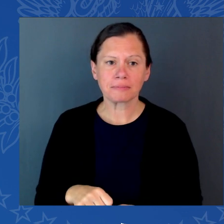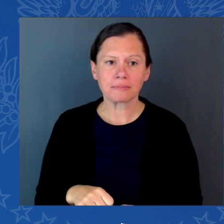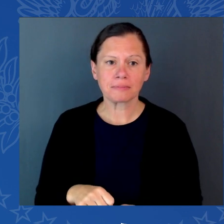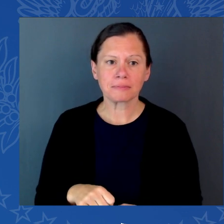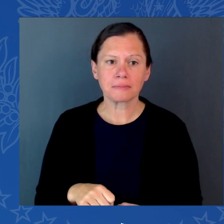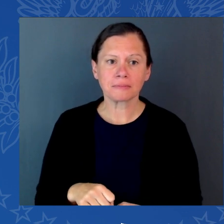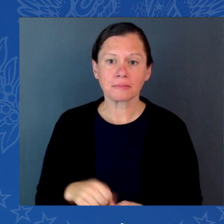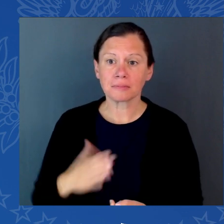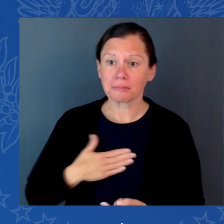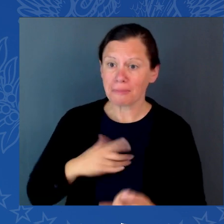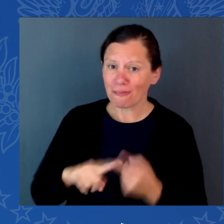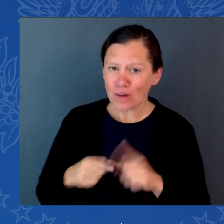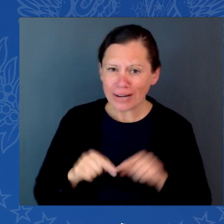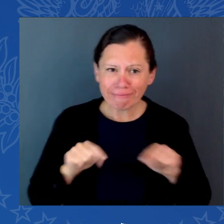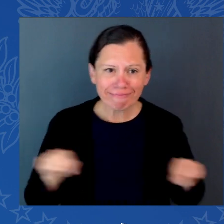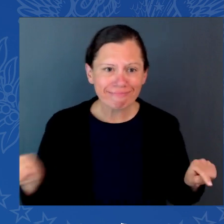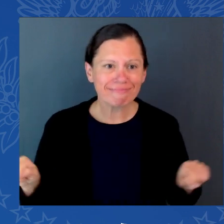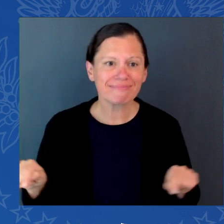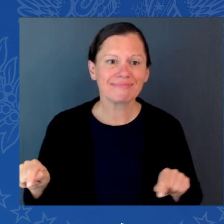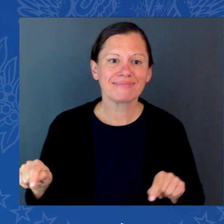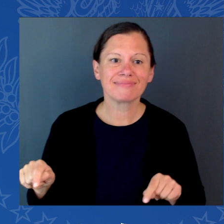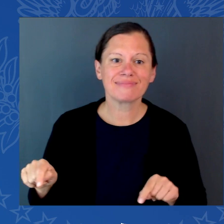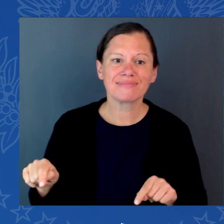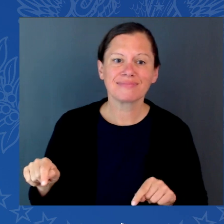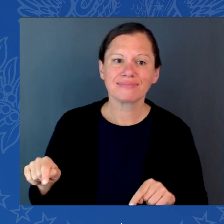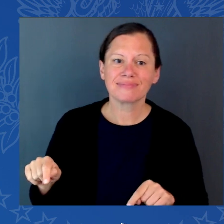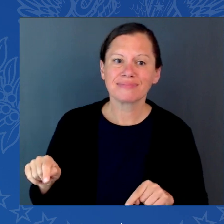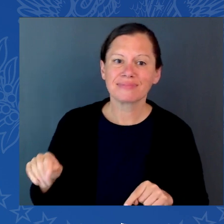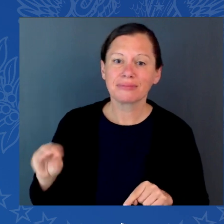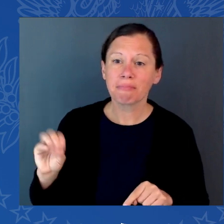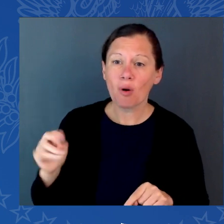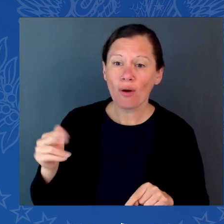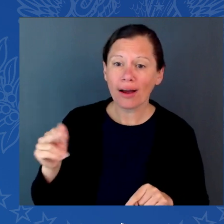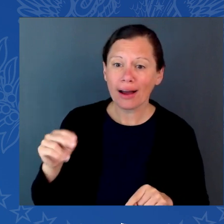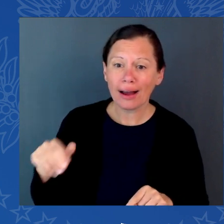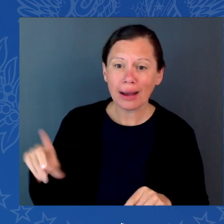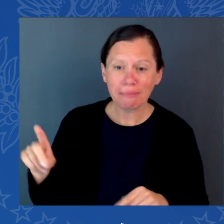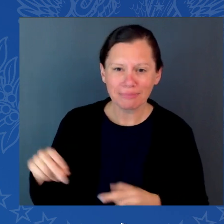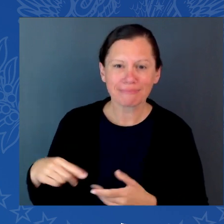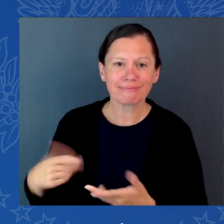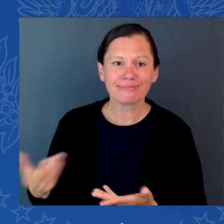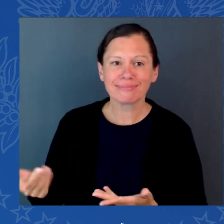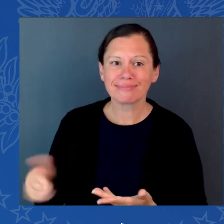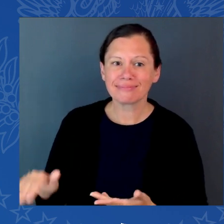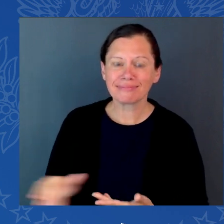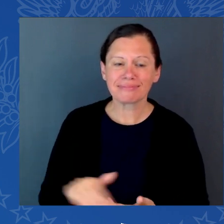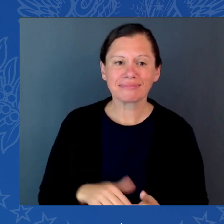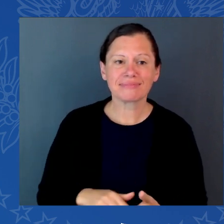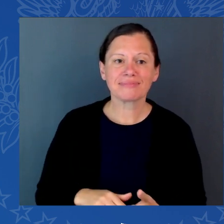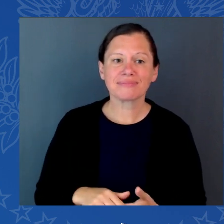And I want to thank you, Your Highness, and Mohammad bin Salman, and Mohammed bin Zayed on this very important project.